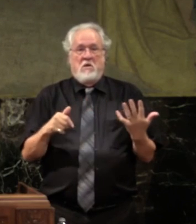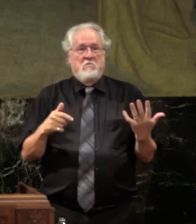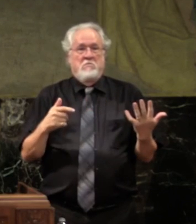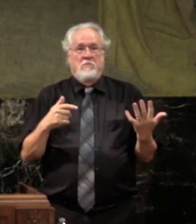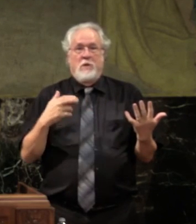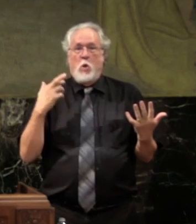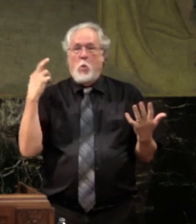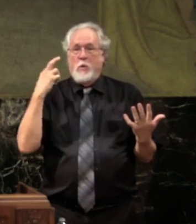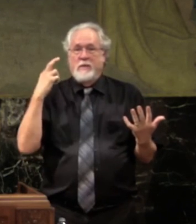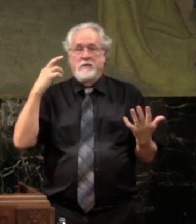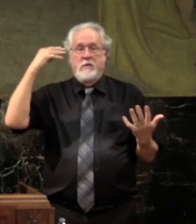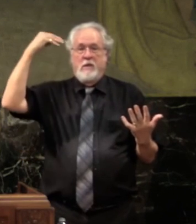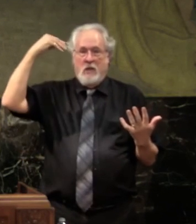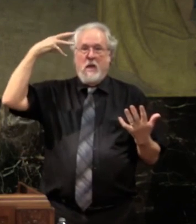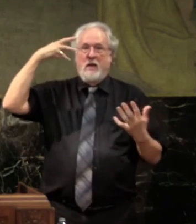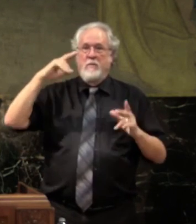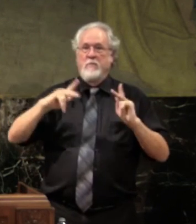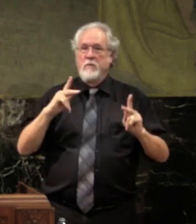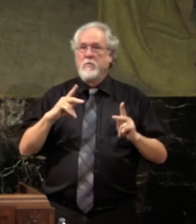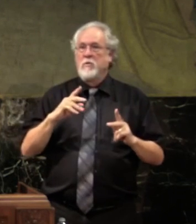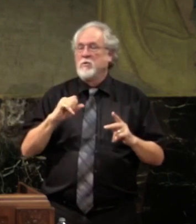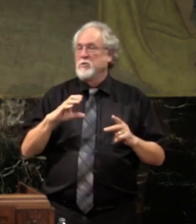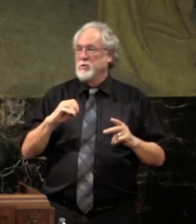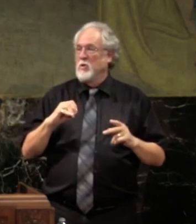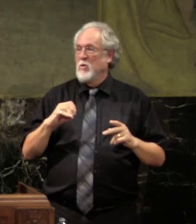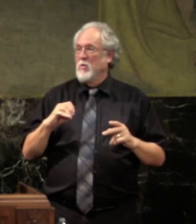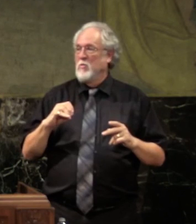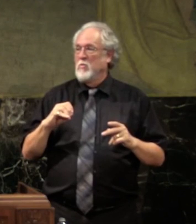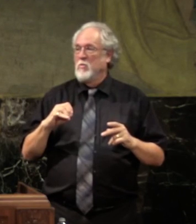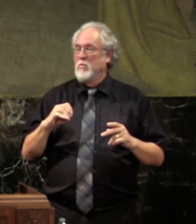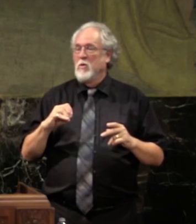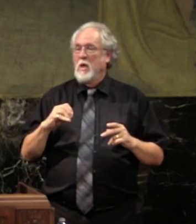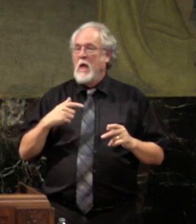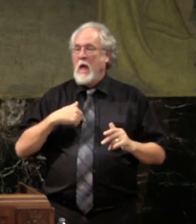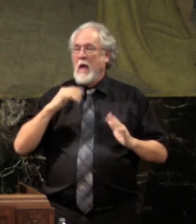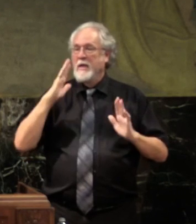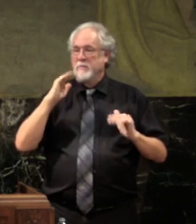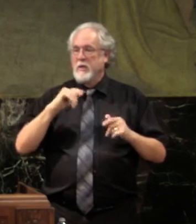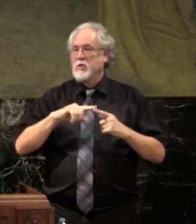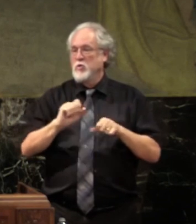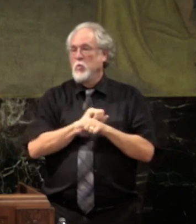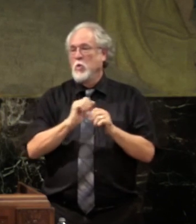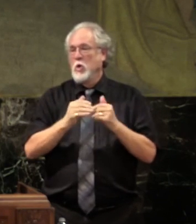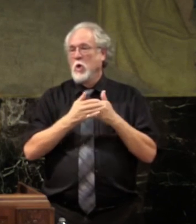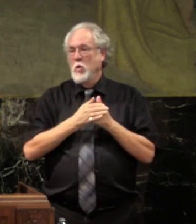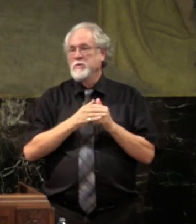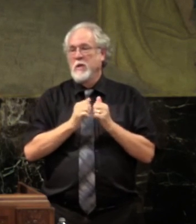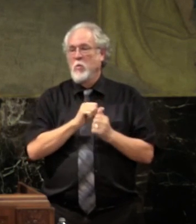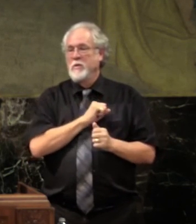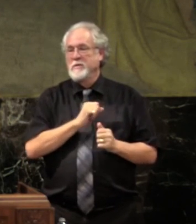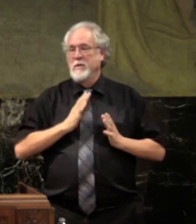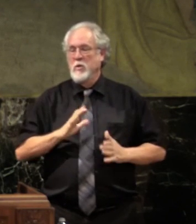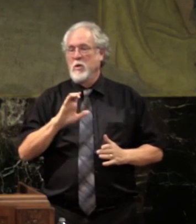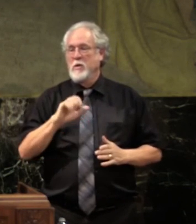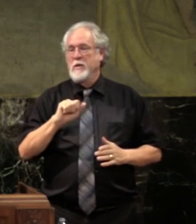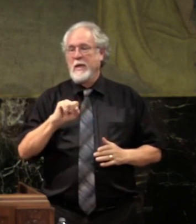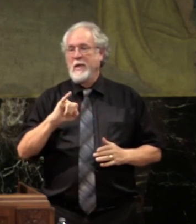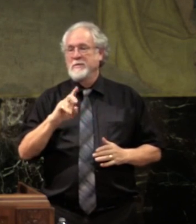lighting people and and so I expect to to work closely with Senator Cassidy and